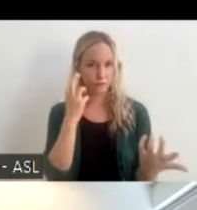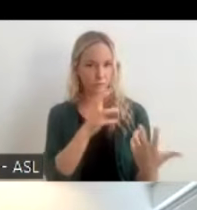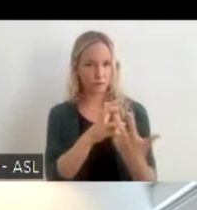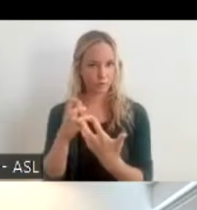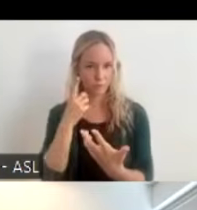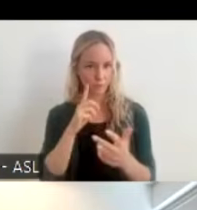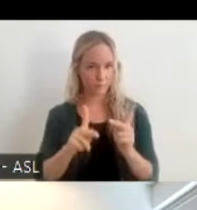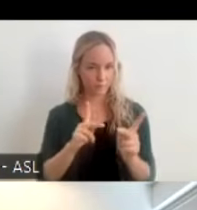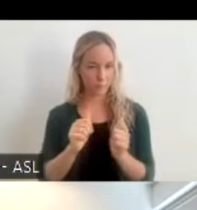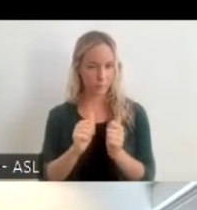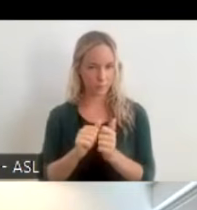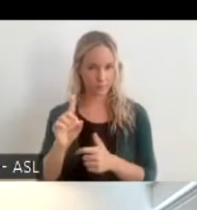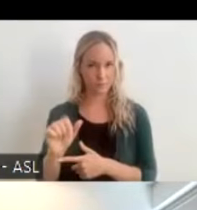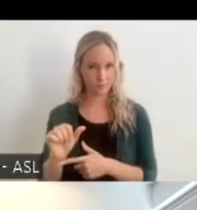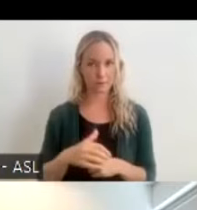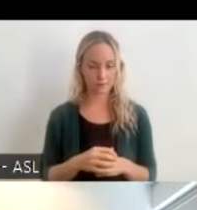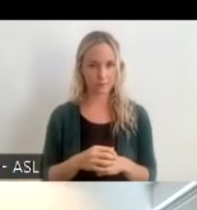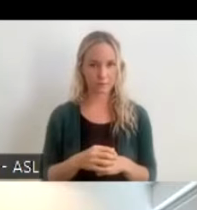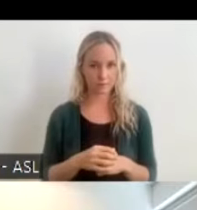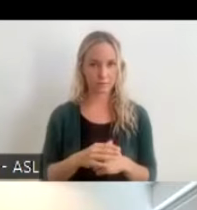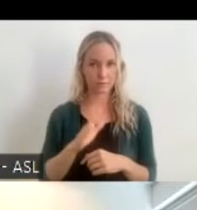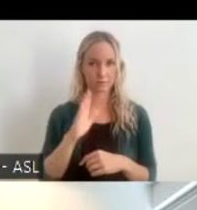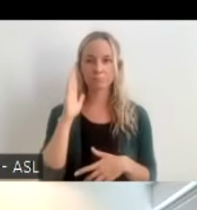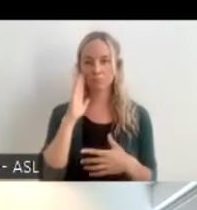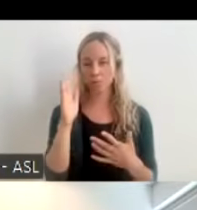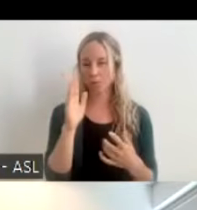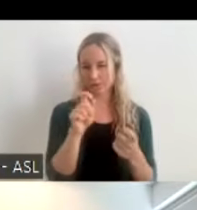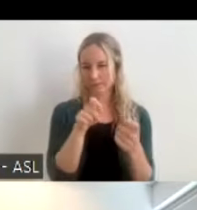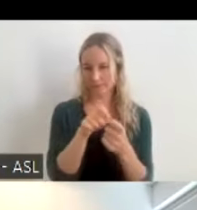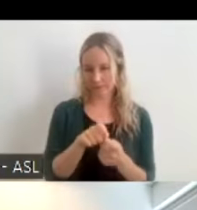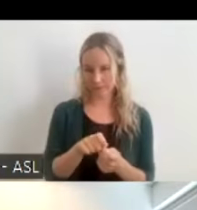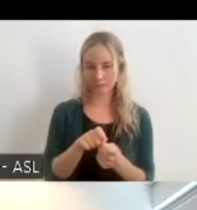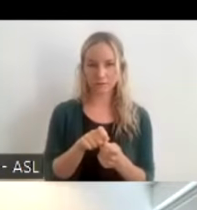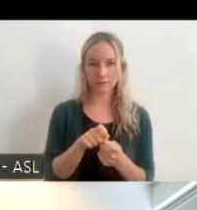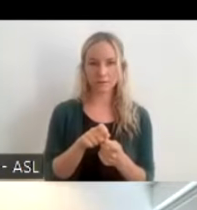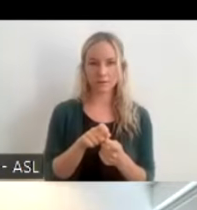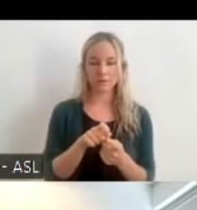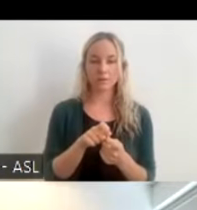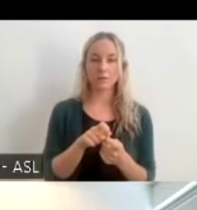about modifying a rule, a practice, or procedure, we could be talking about a wide variety of things, These are